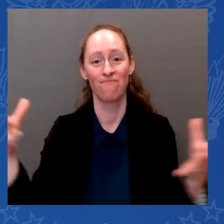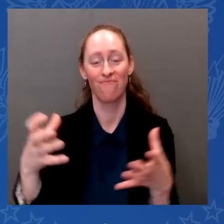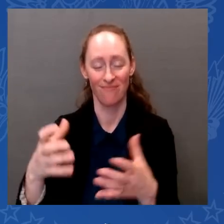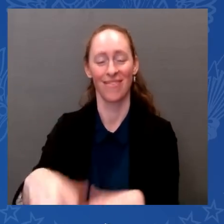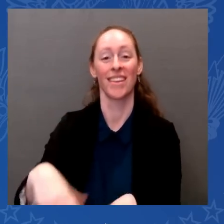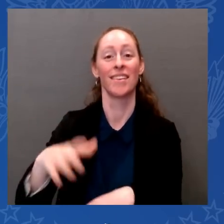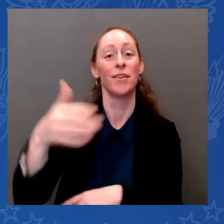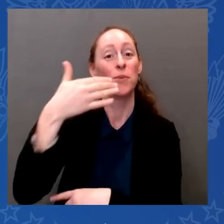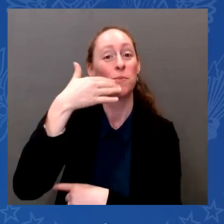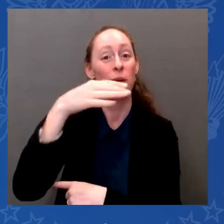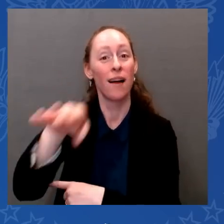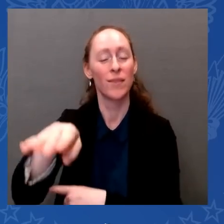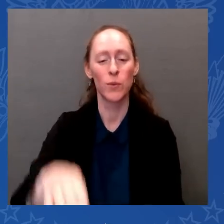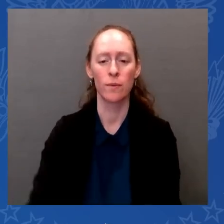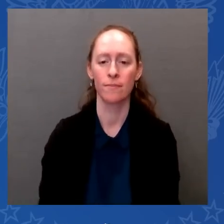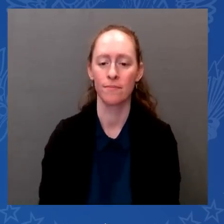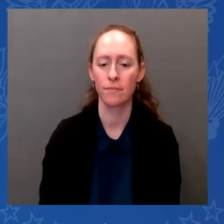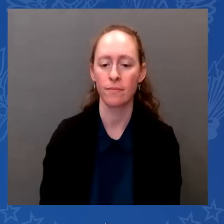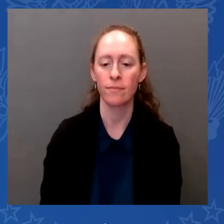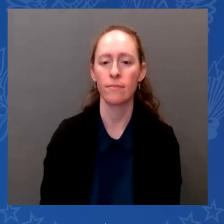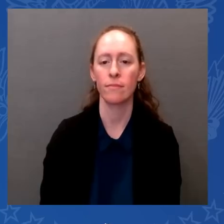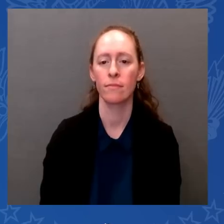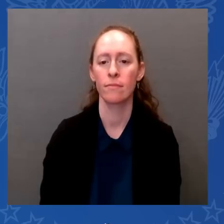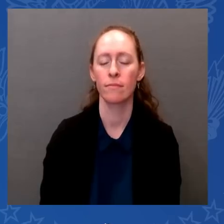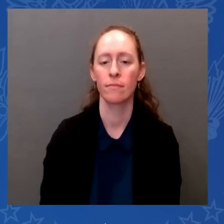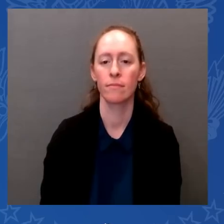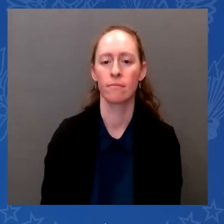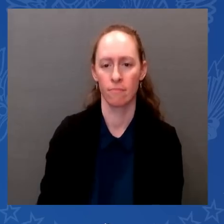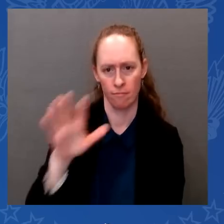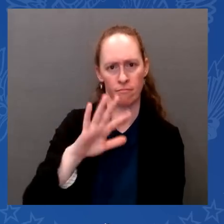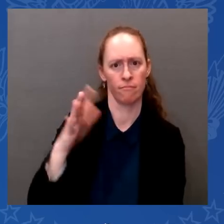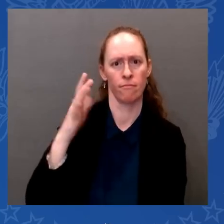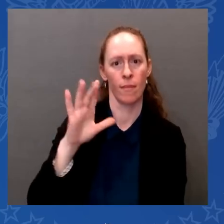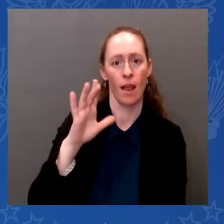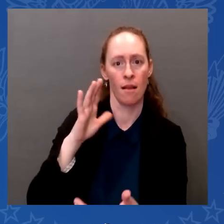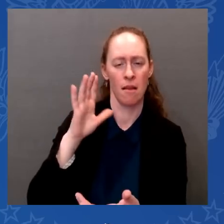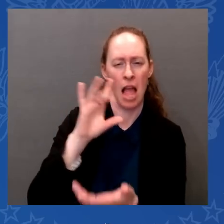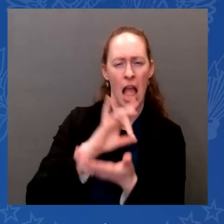I announced my administration's plan to forgive up to $10,000 in federal student debt